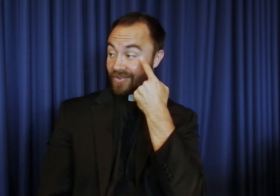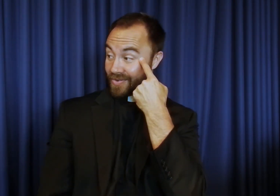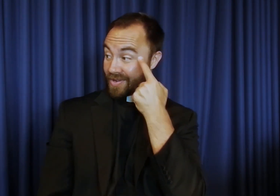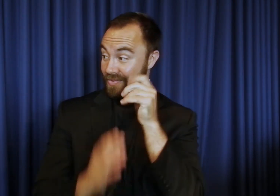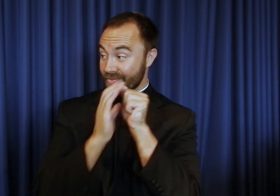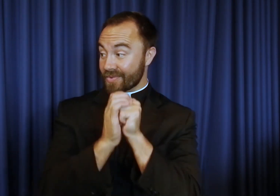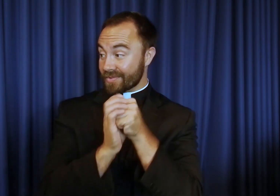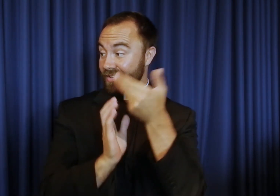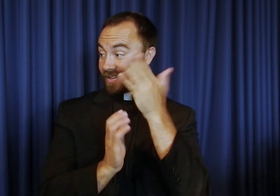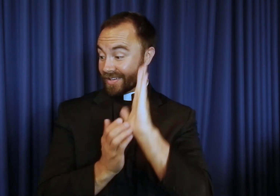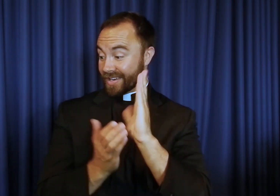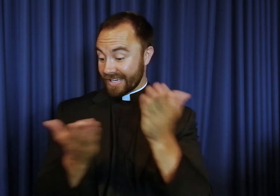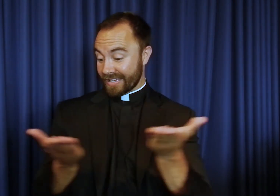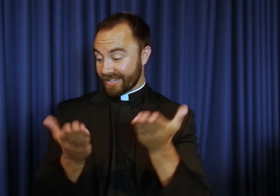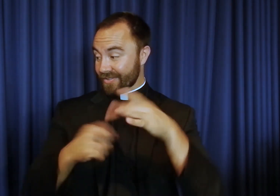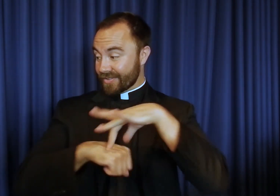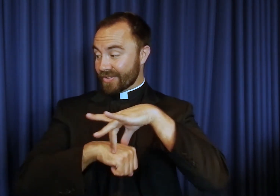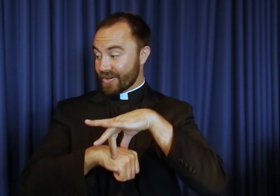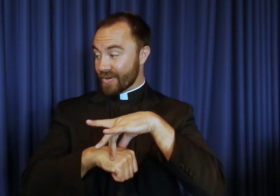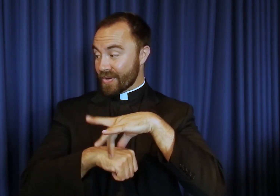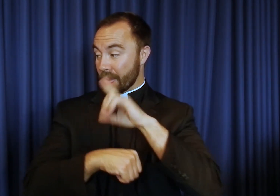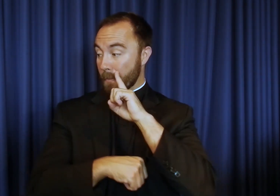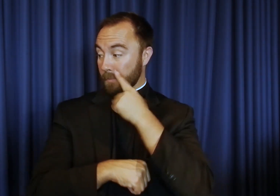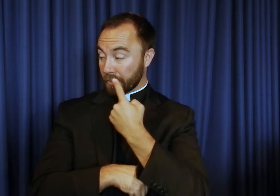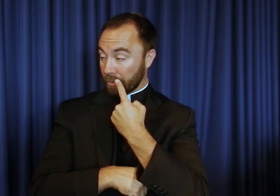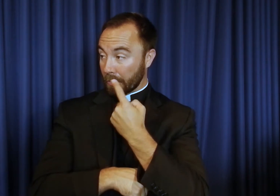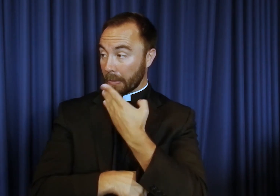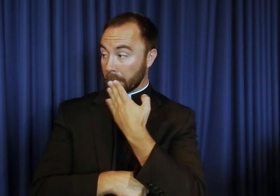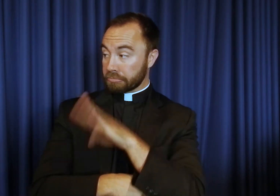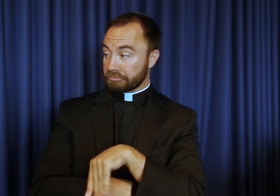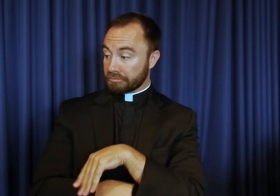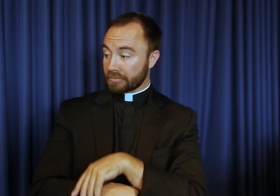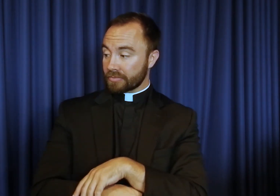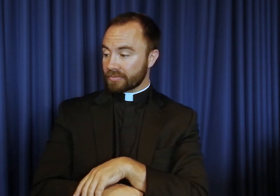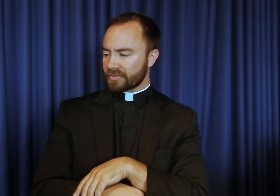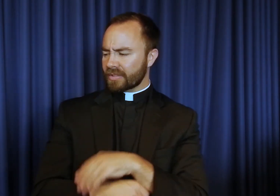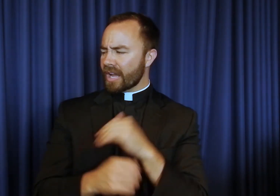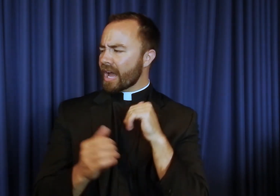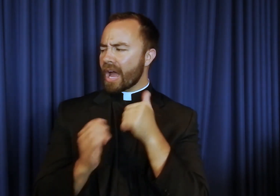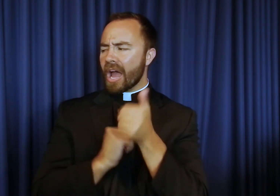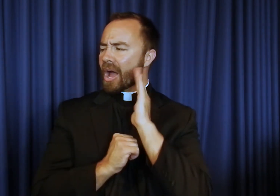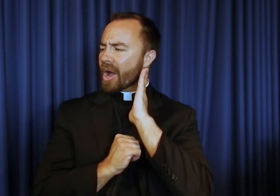really well if you can't worship God here on earth because you think it's